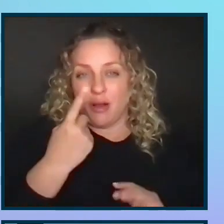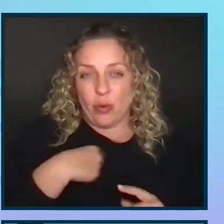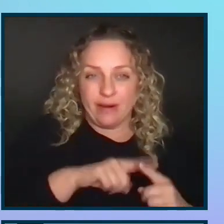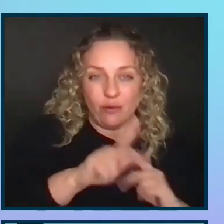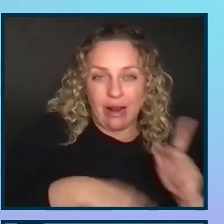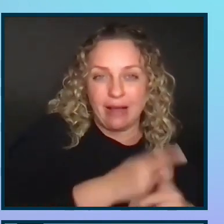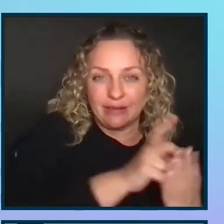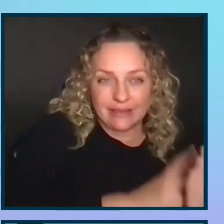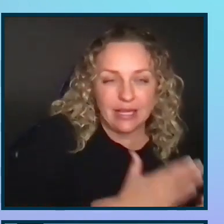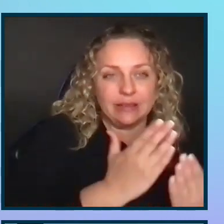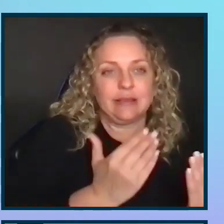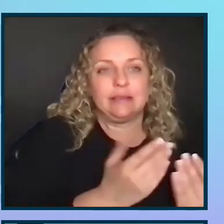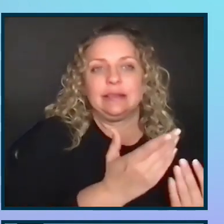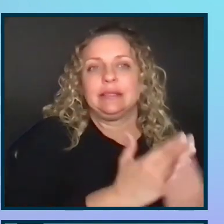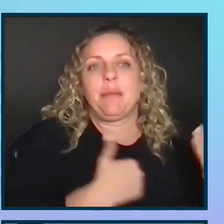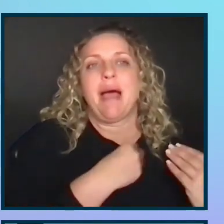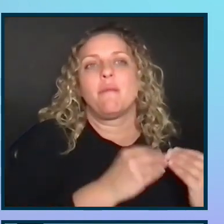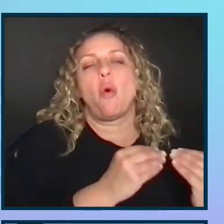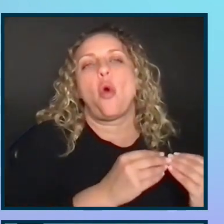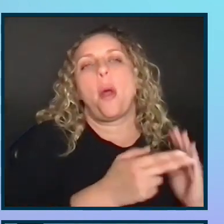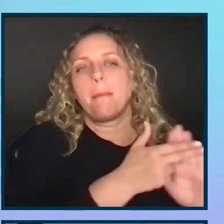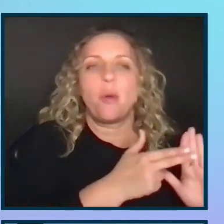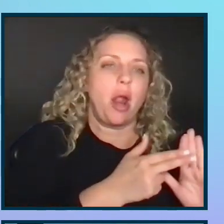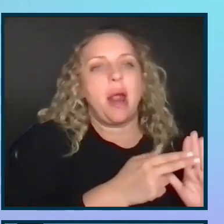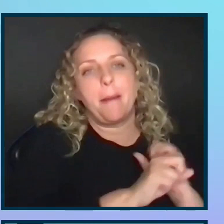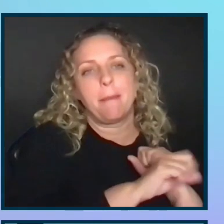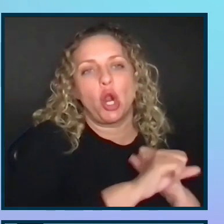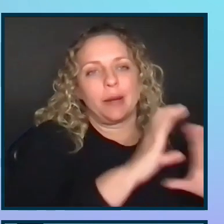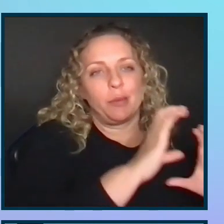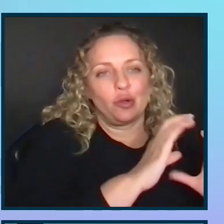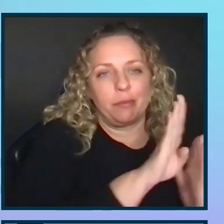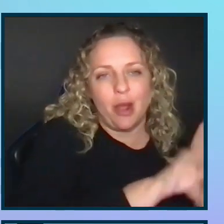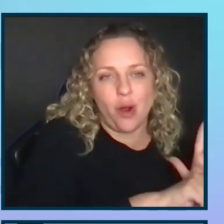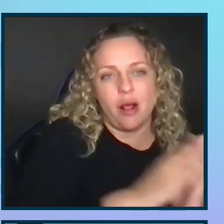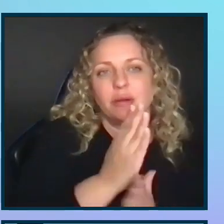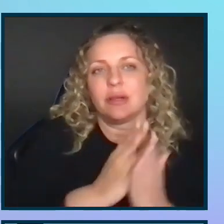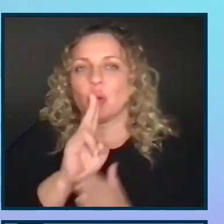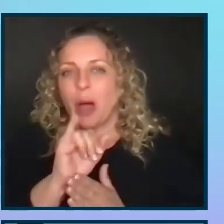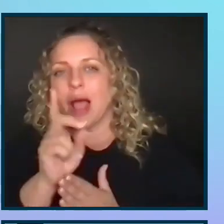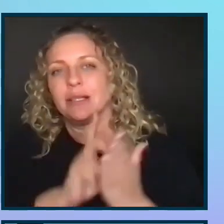Some had more of a brand marketing communications background, some UI designers, some accessibility professionals,